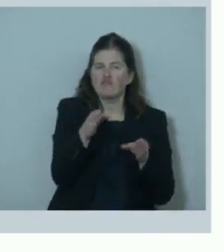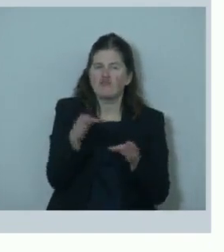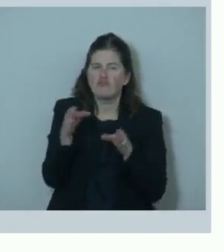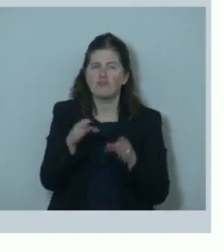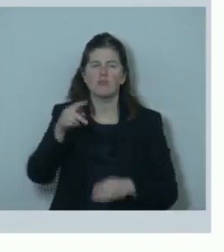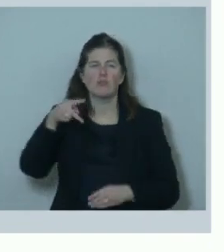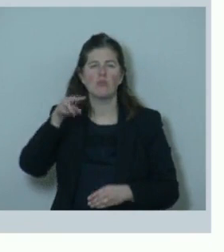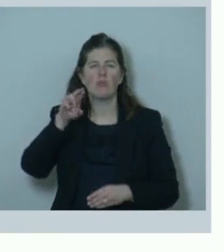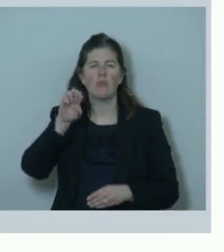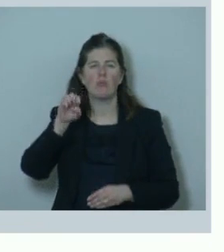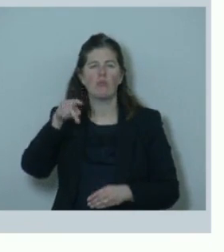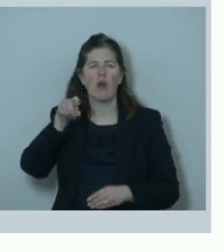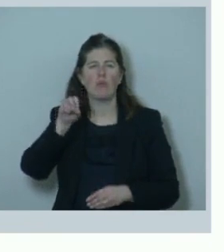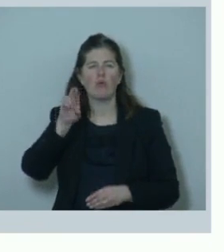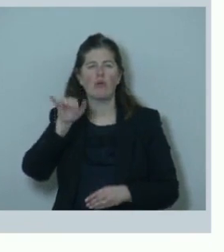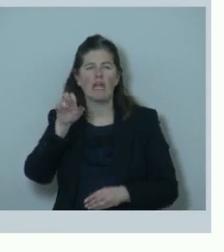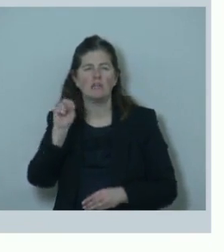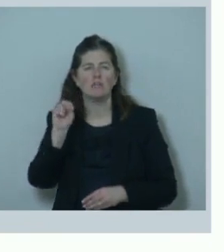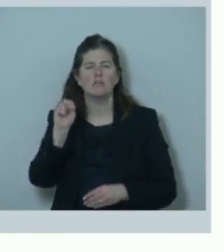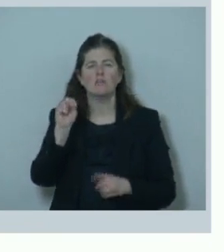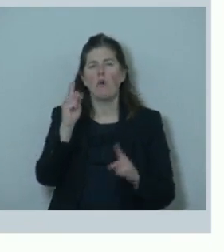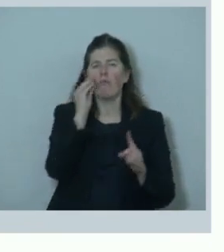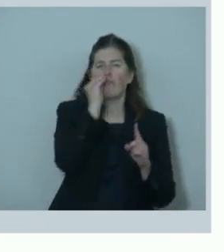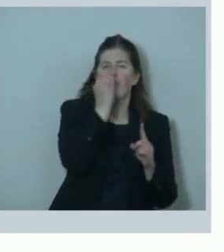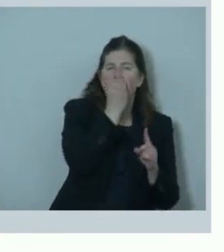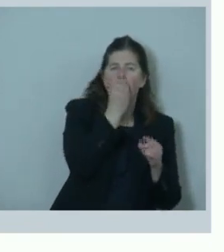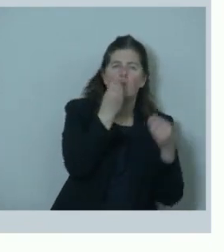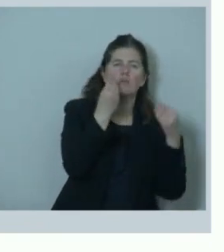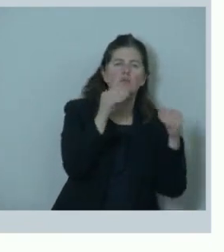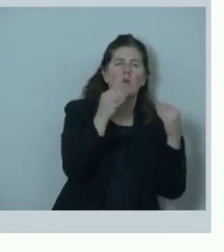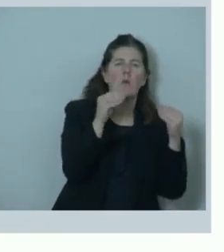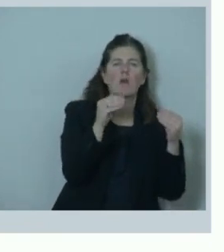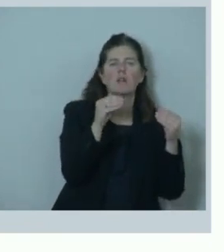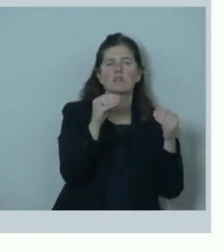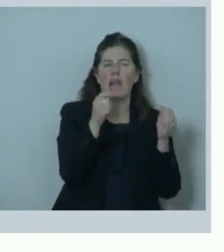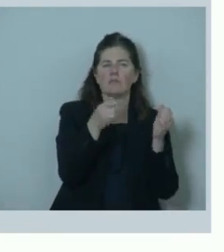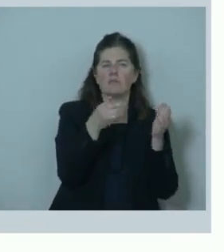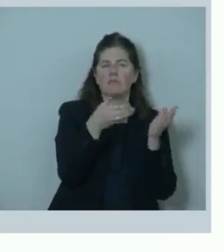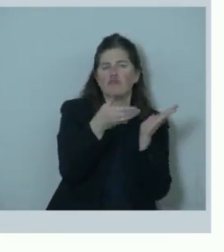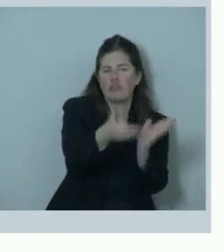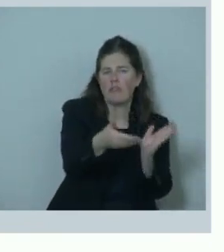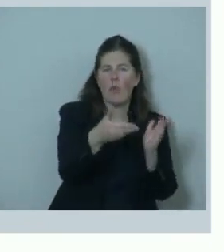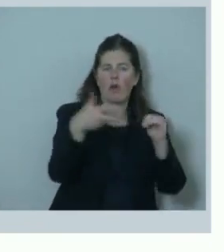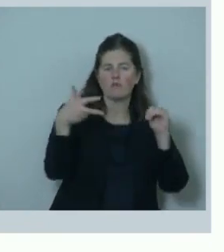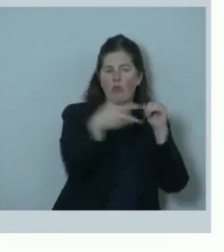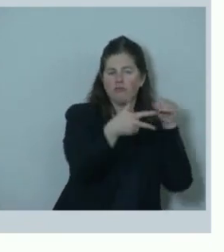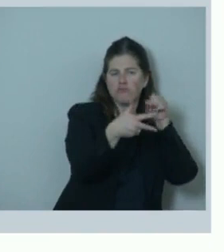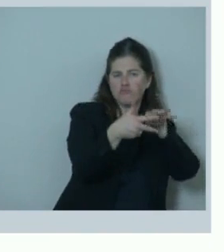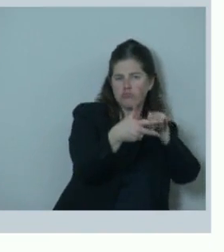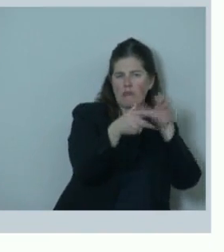WE ARE IN THE NAVY BLUE OR DARK BLUE PHASE. THAT IS THE PREPARATION PHASE.